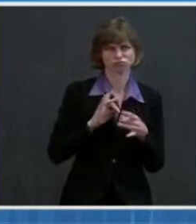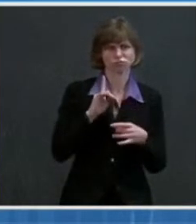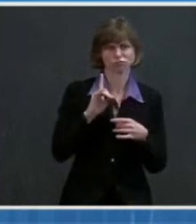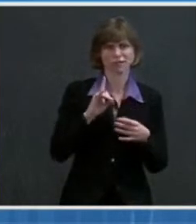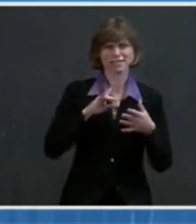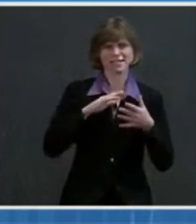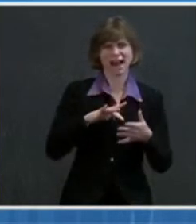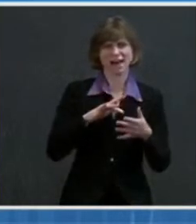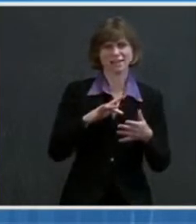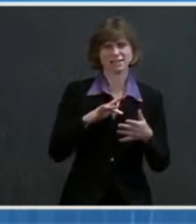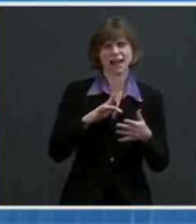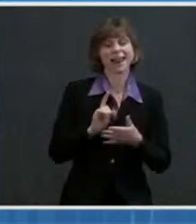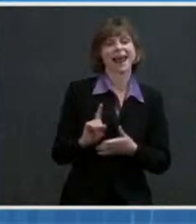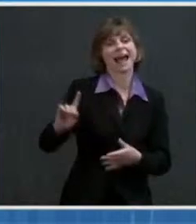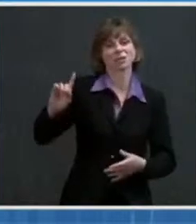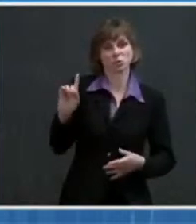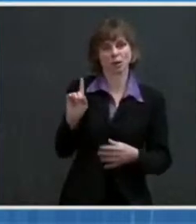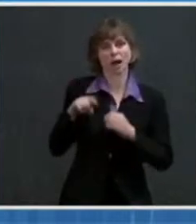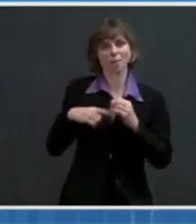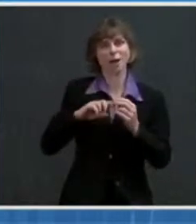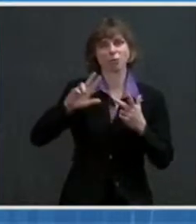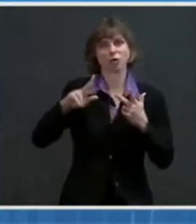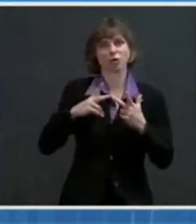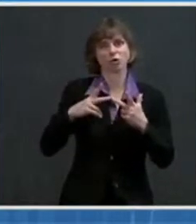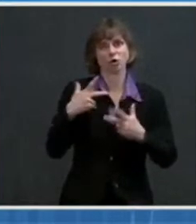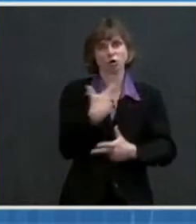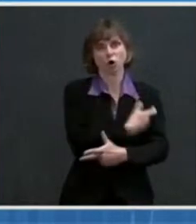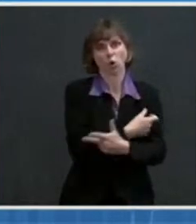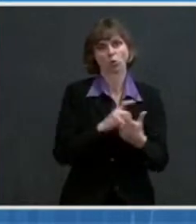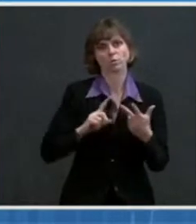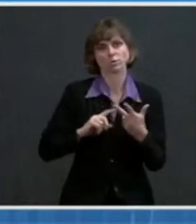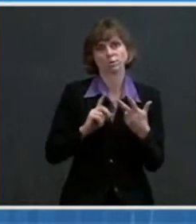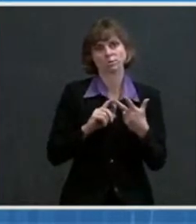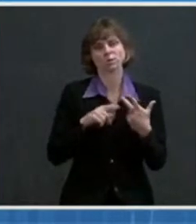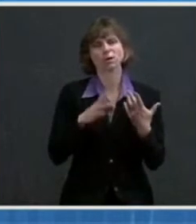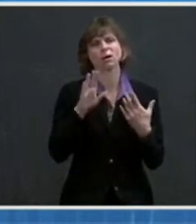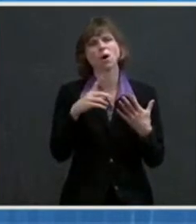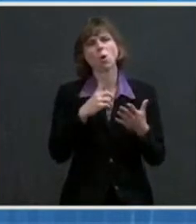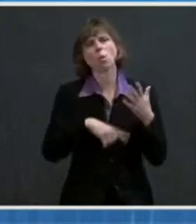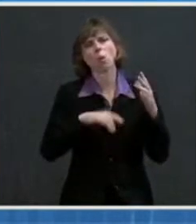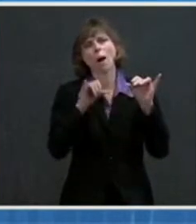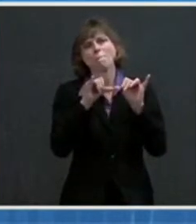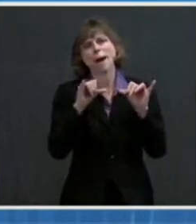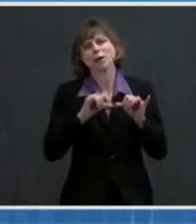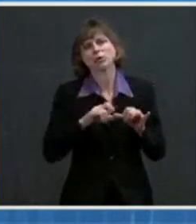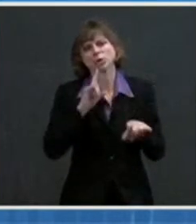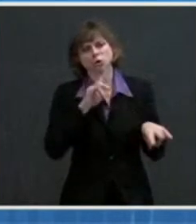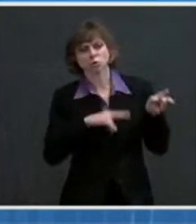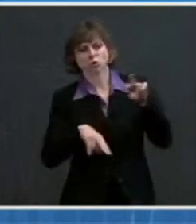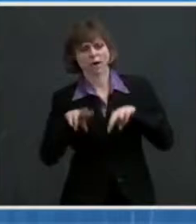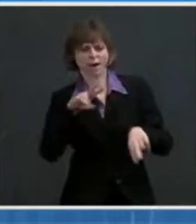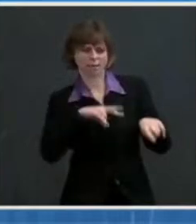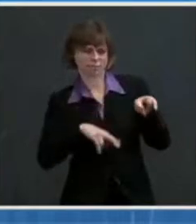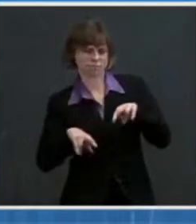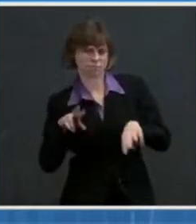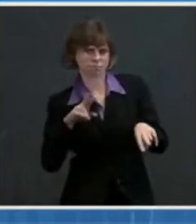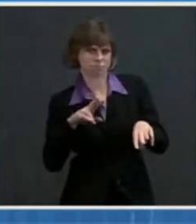DR. FAUCI WITH THE STUDIES YOU MENTIONED LAST WEEK ON THE THURSDAY DOSE.